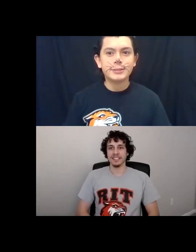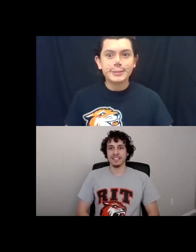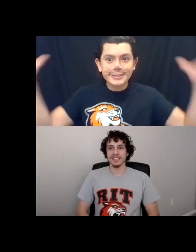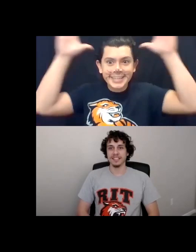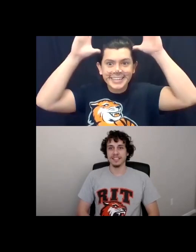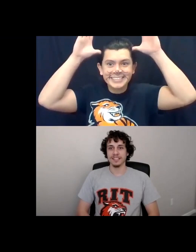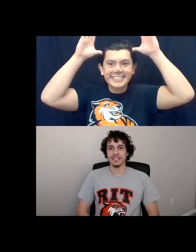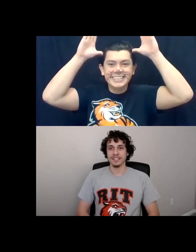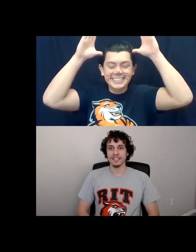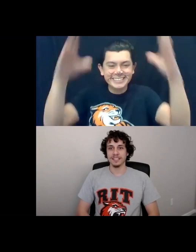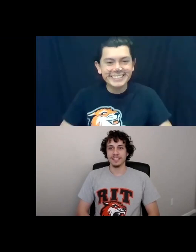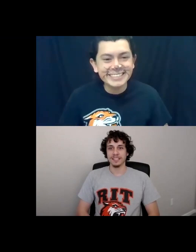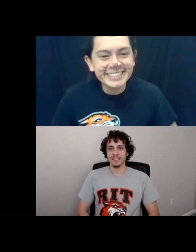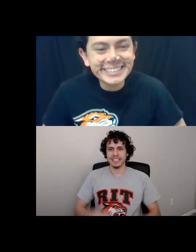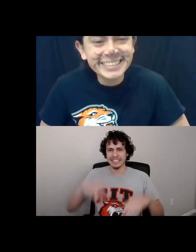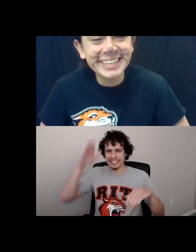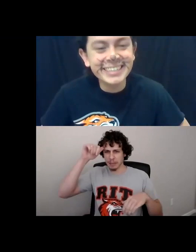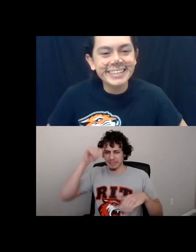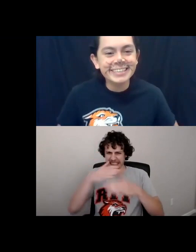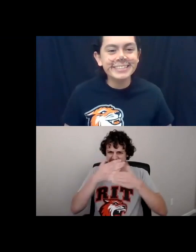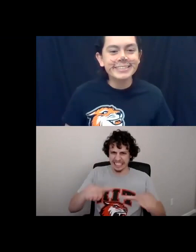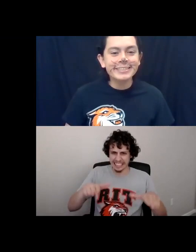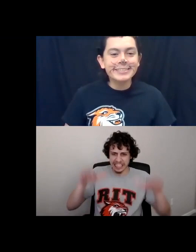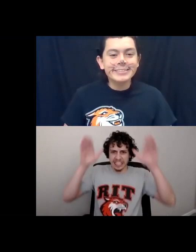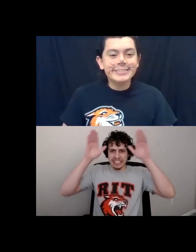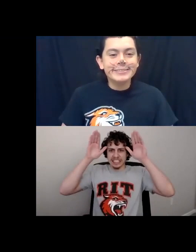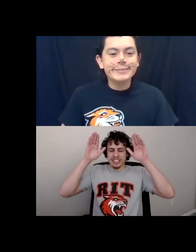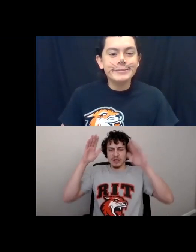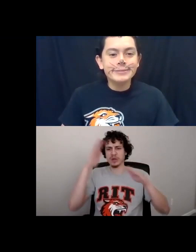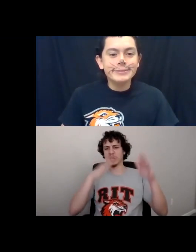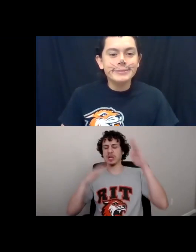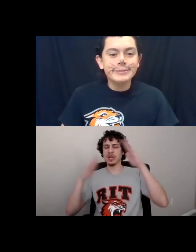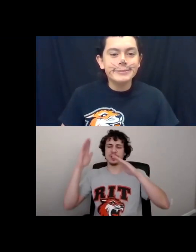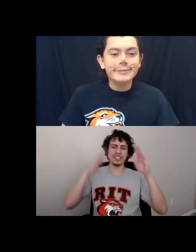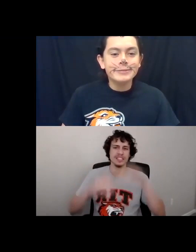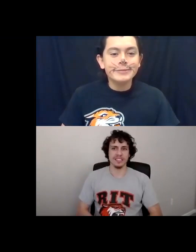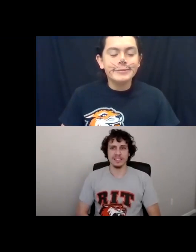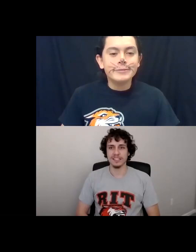Ronald: Donkey. Vladimir: Stubborn, divisive, donkey, WORRIED!